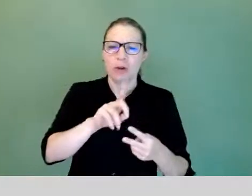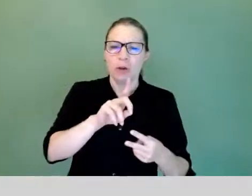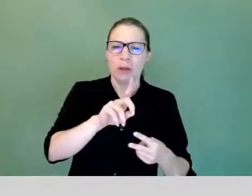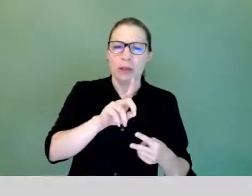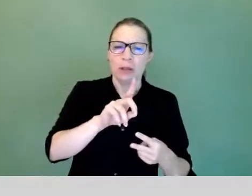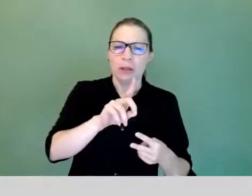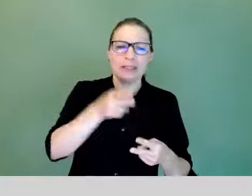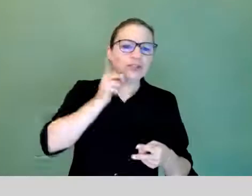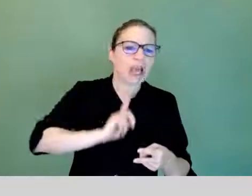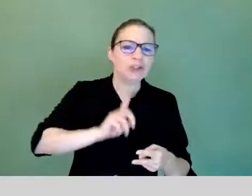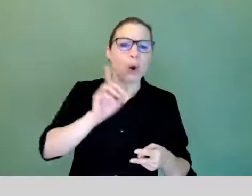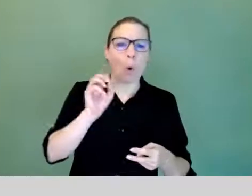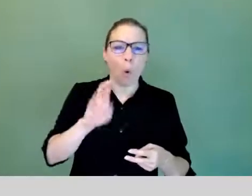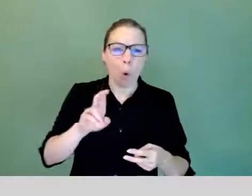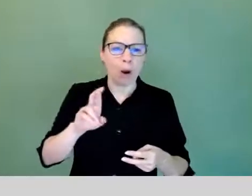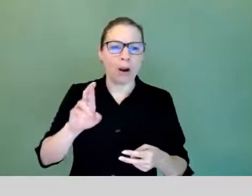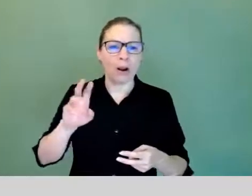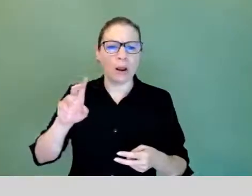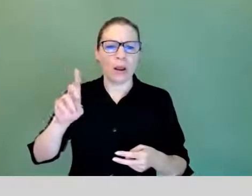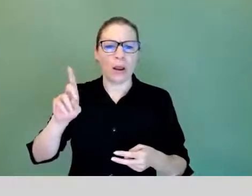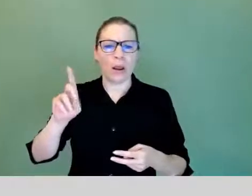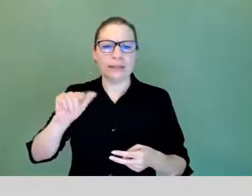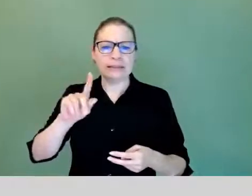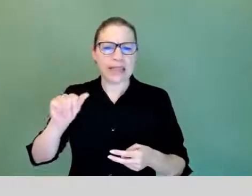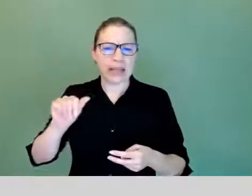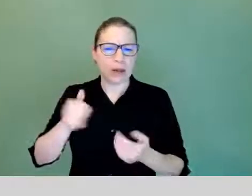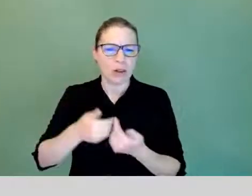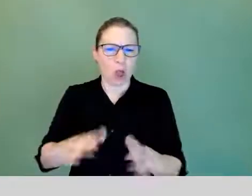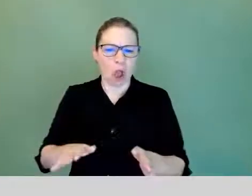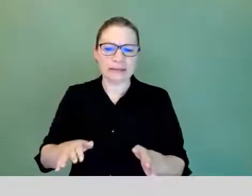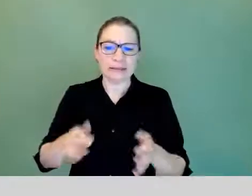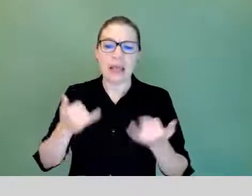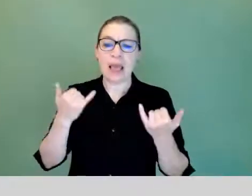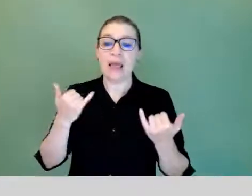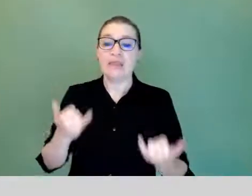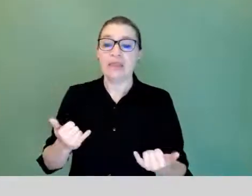So injection vulnerabilities are present or they are